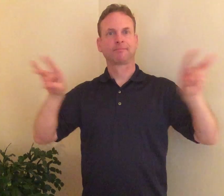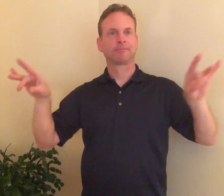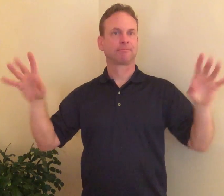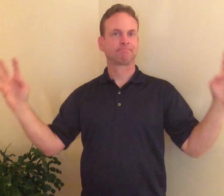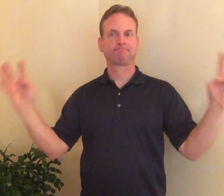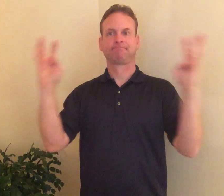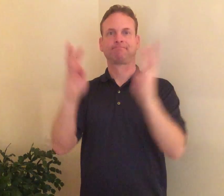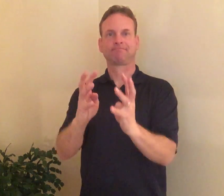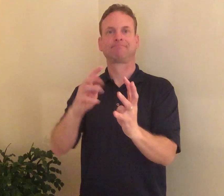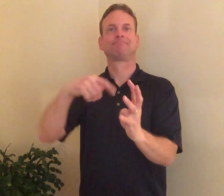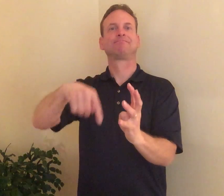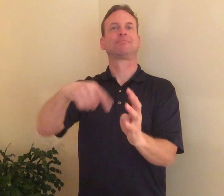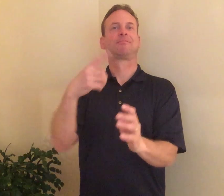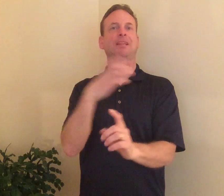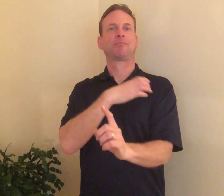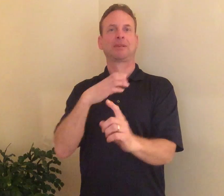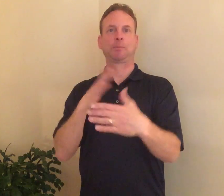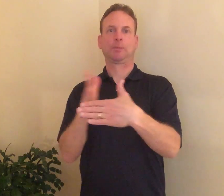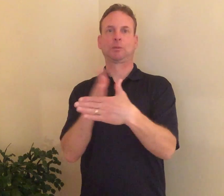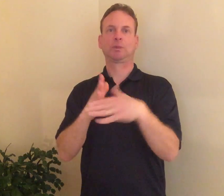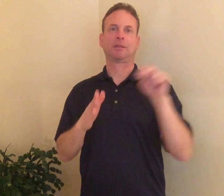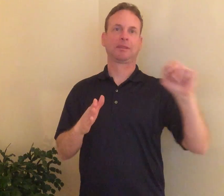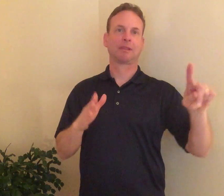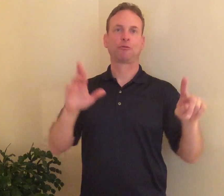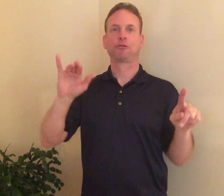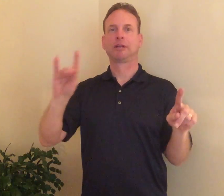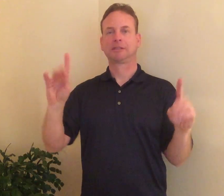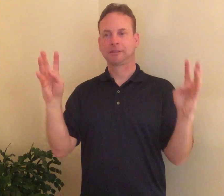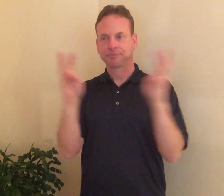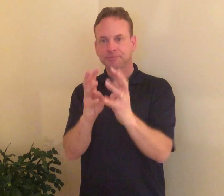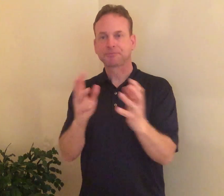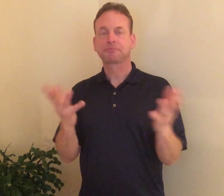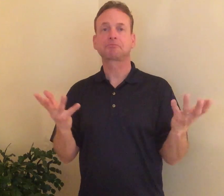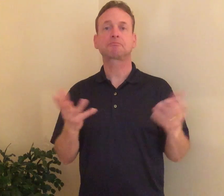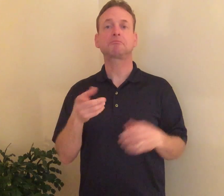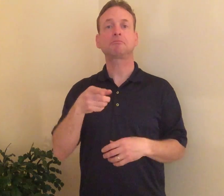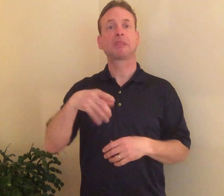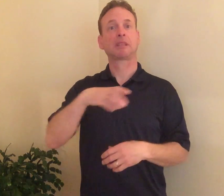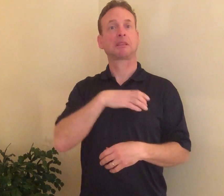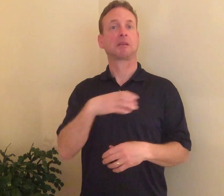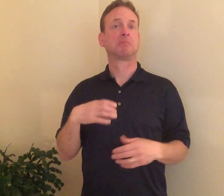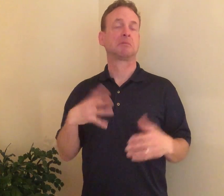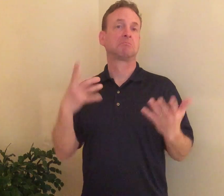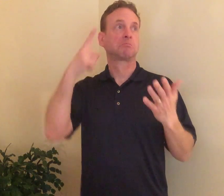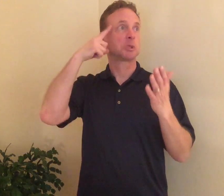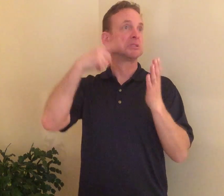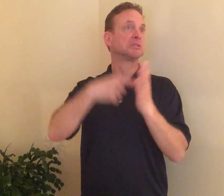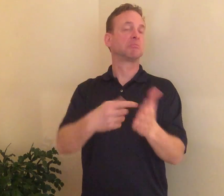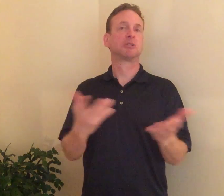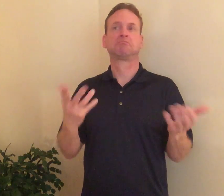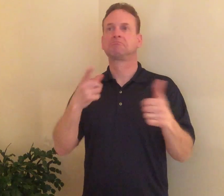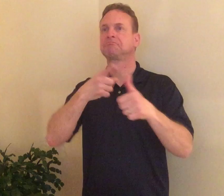both NAD and RID. This committee would be responsible for things